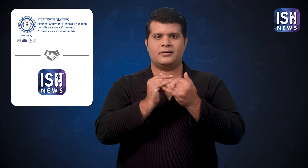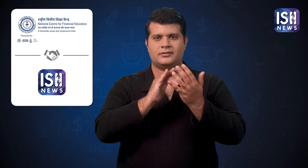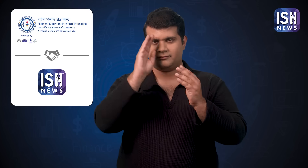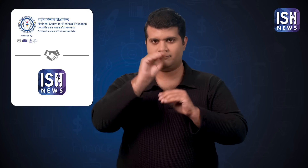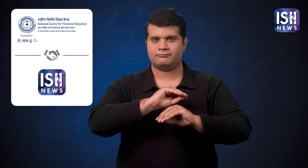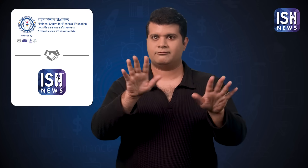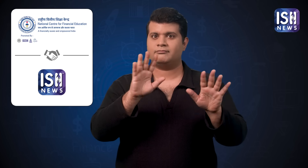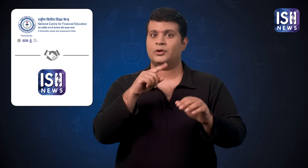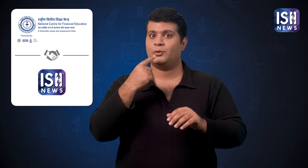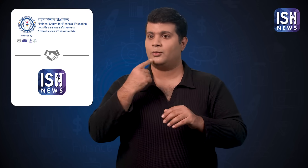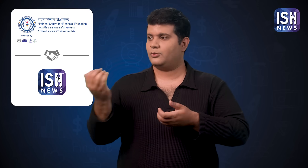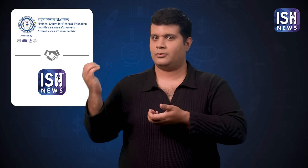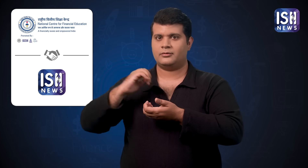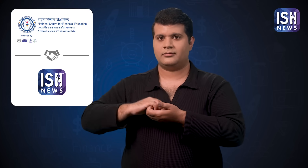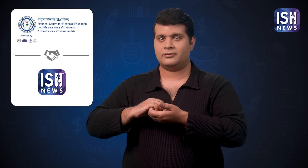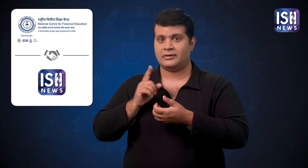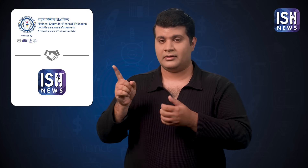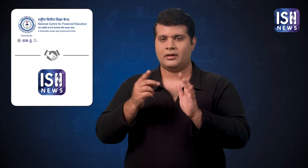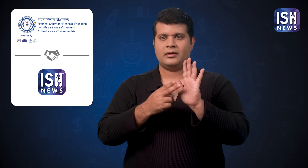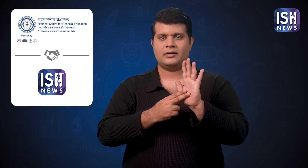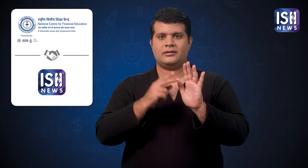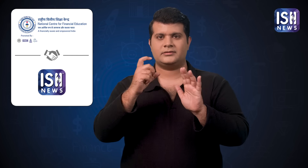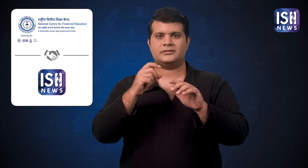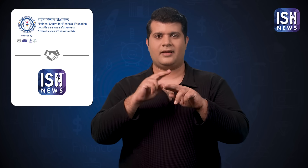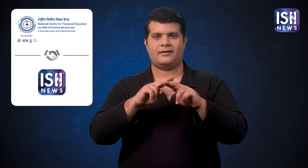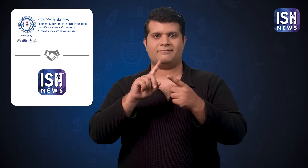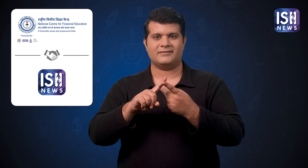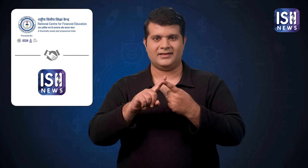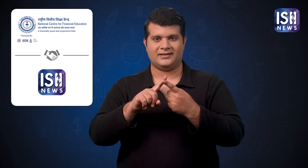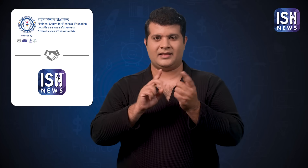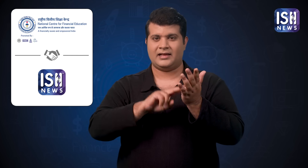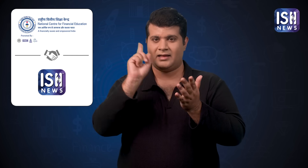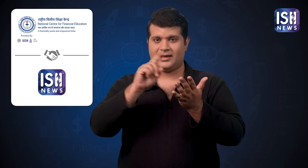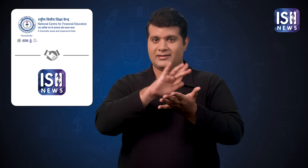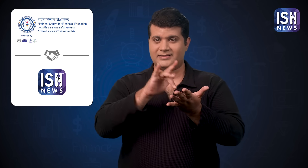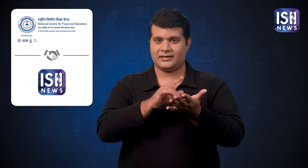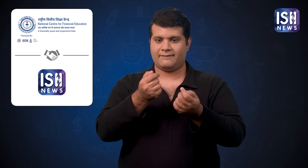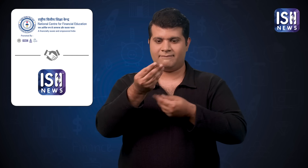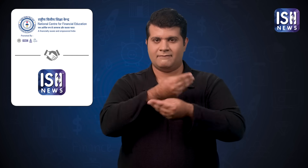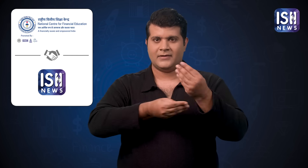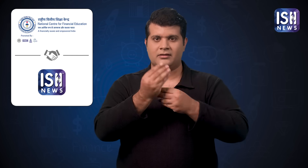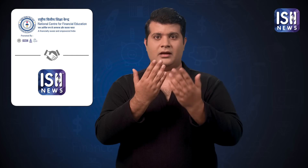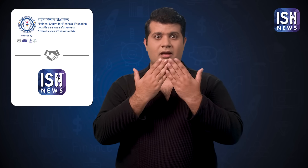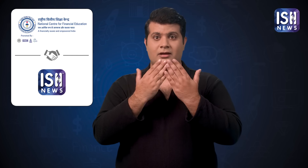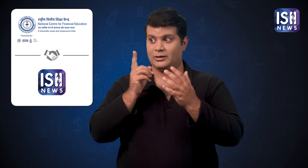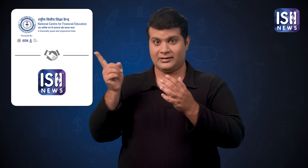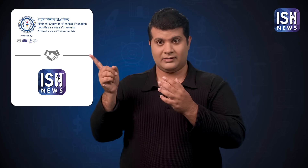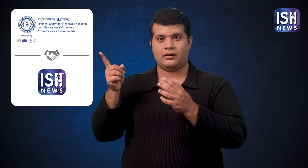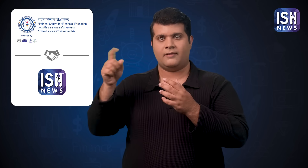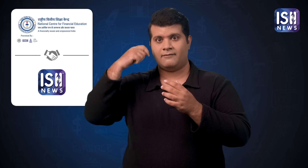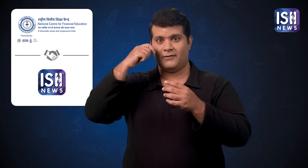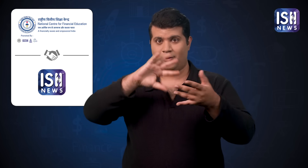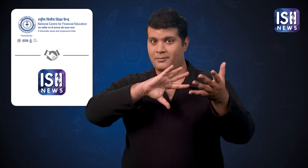and ISH News will be sharing it in partnership with the National Centre for Financial Education (NCFE).